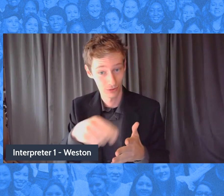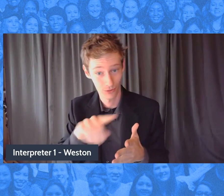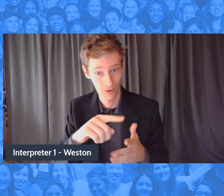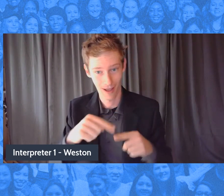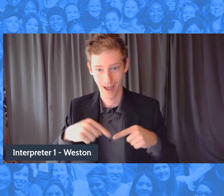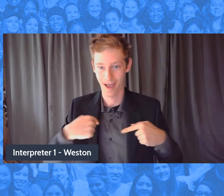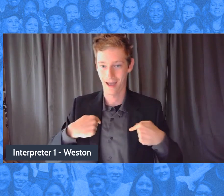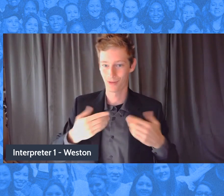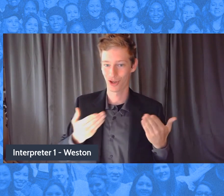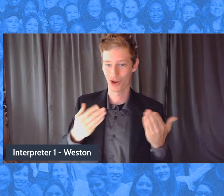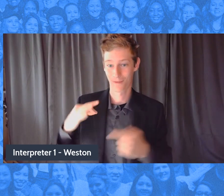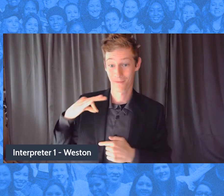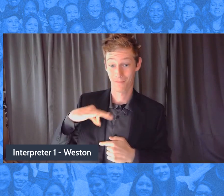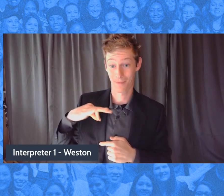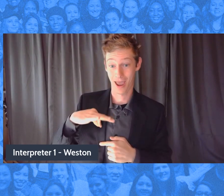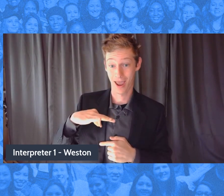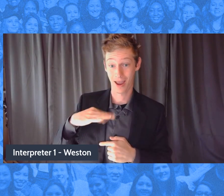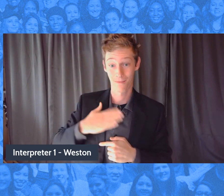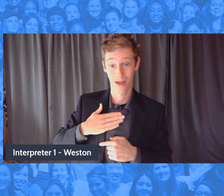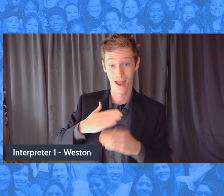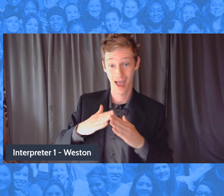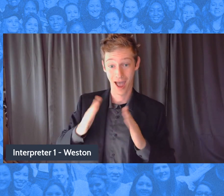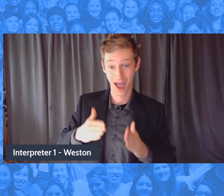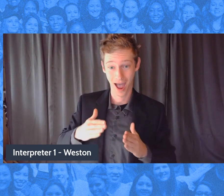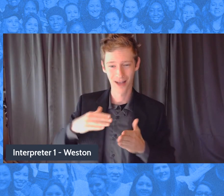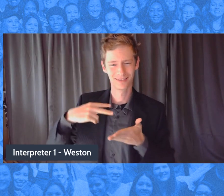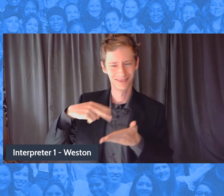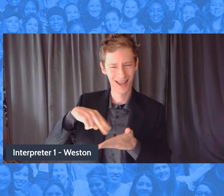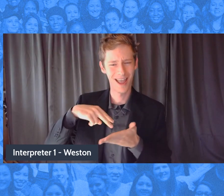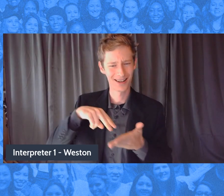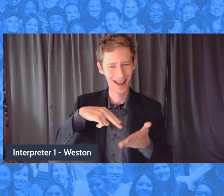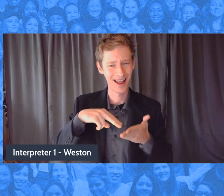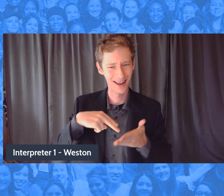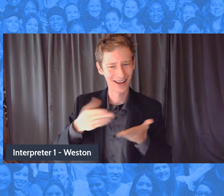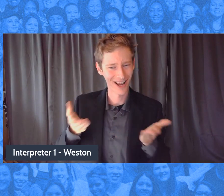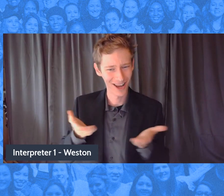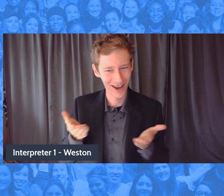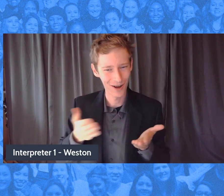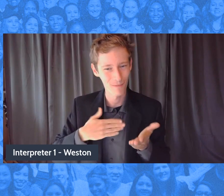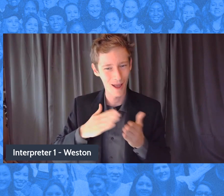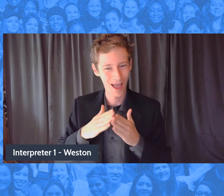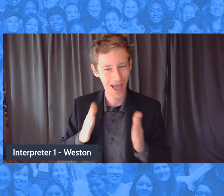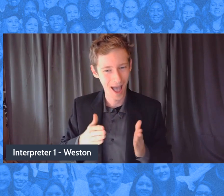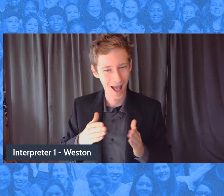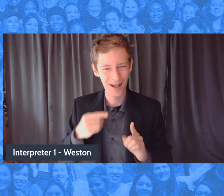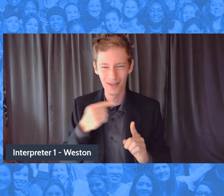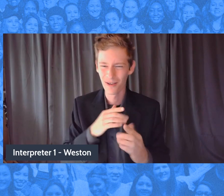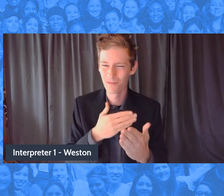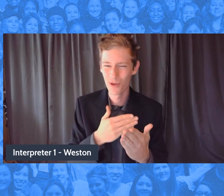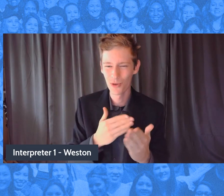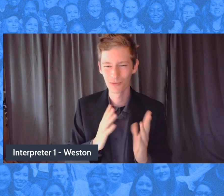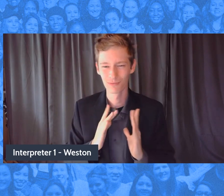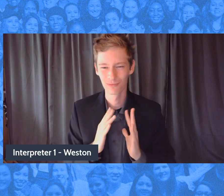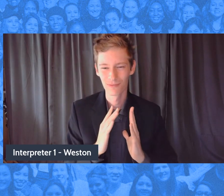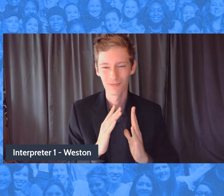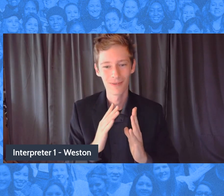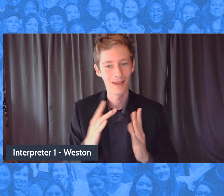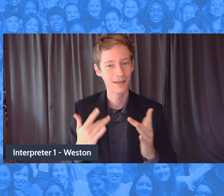dancing this afternoon, not only because of the music, but because of how excited I am, that we are all gathered together.